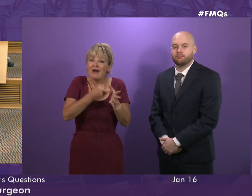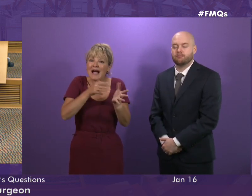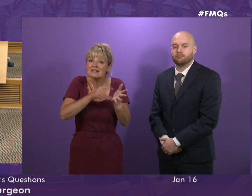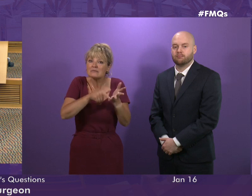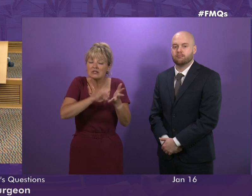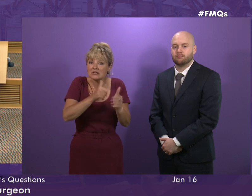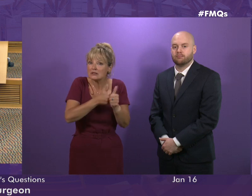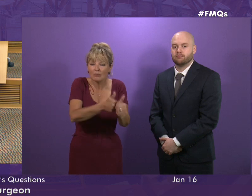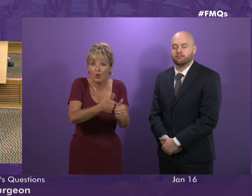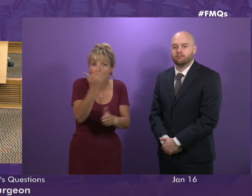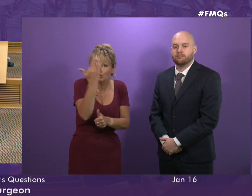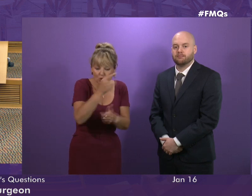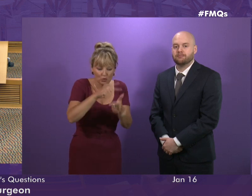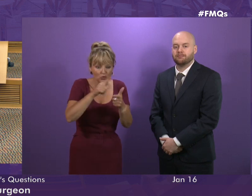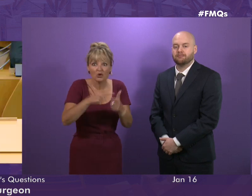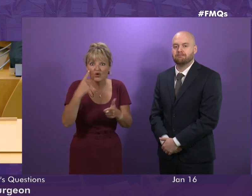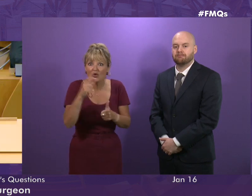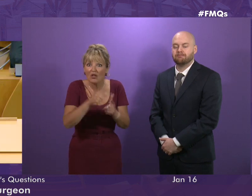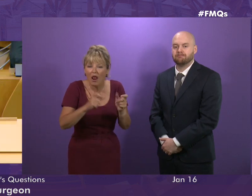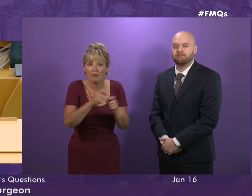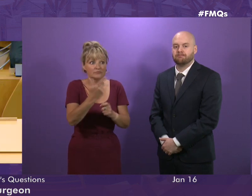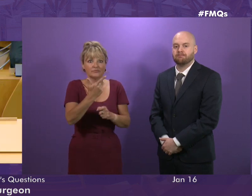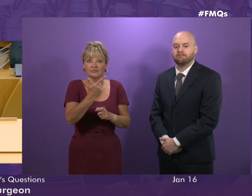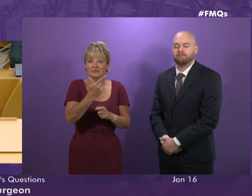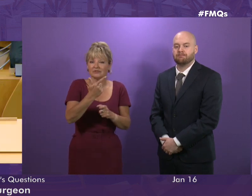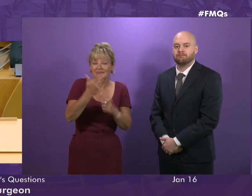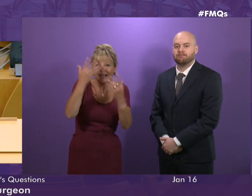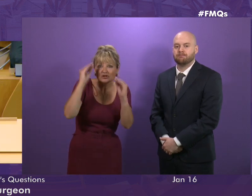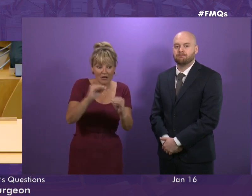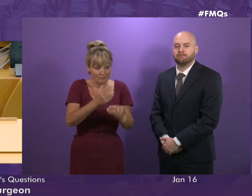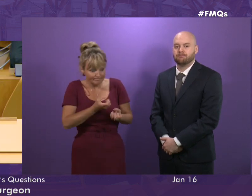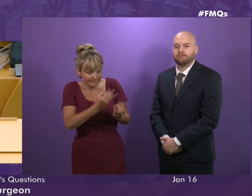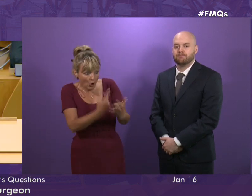groups and sports clubs. It provides them with the opportunity to learn and grow from